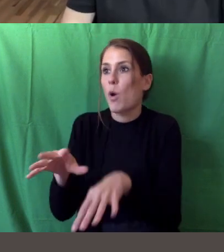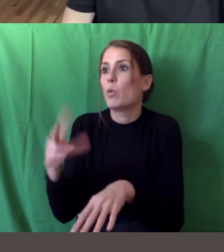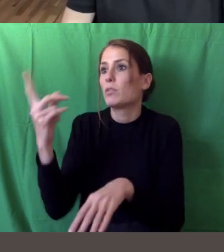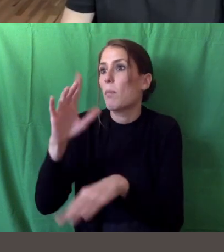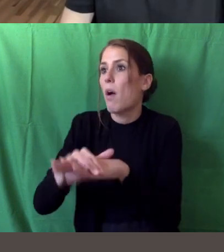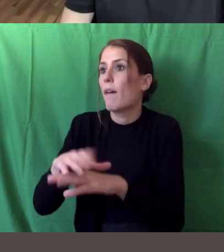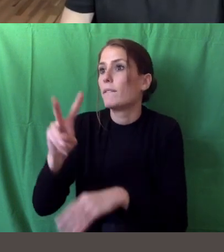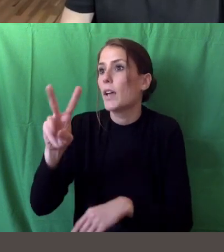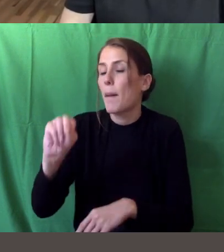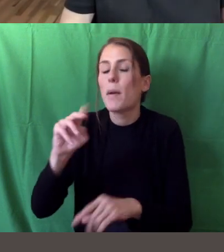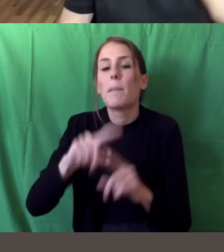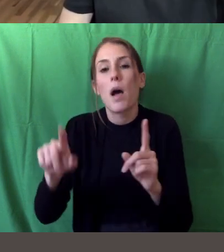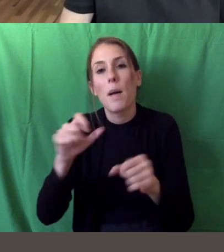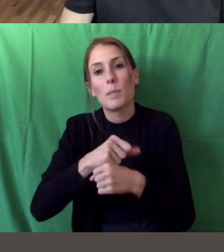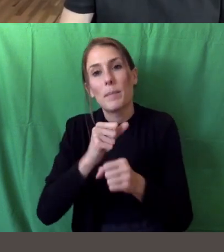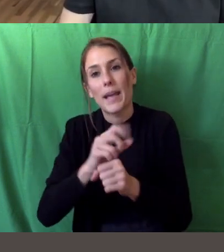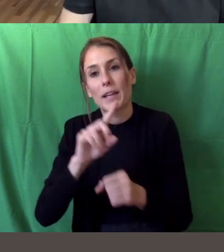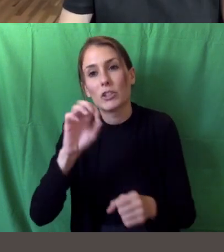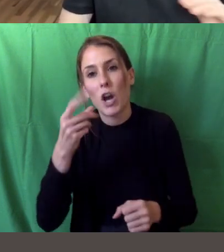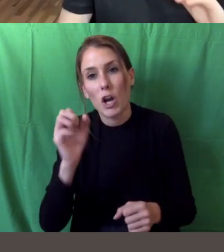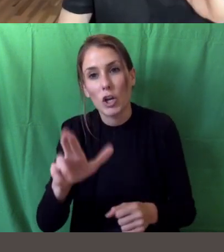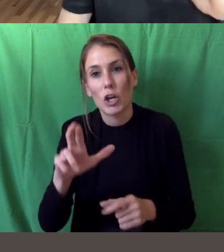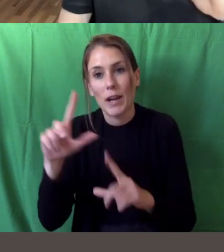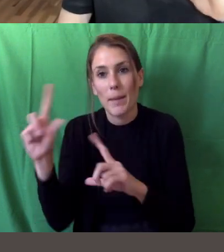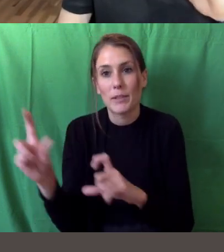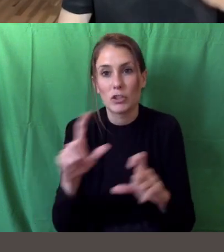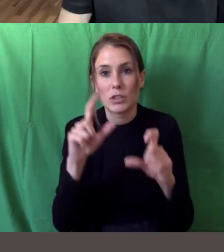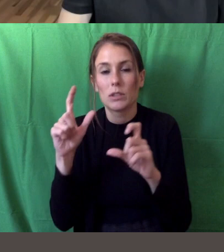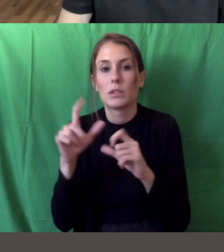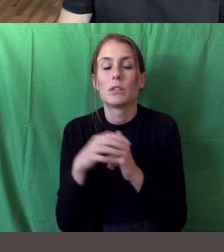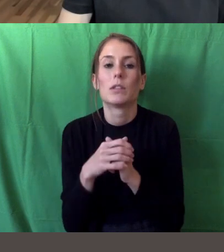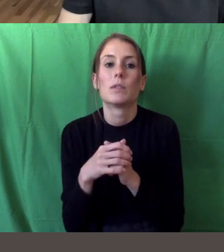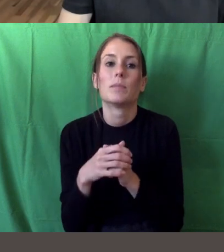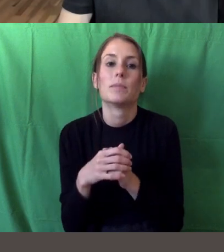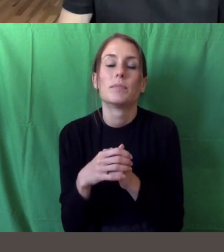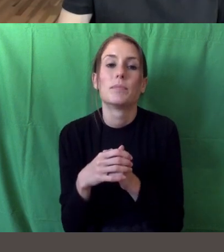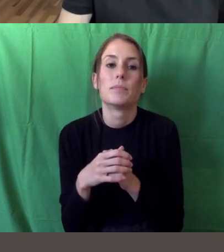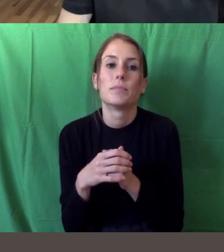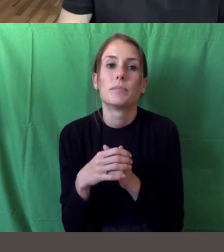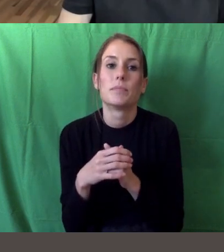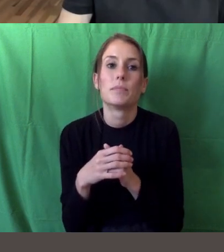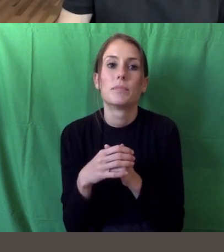It was creating Docker images, container images, going